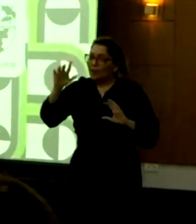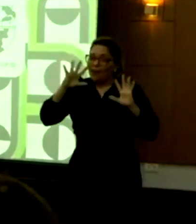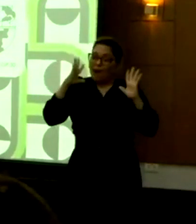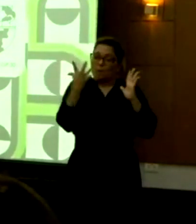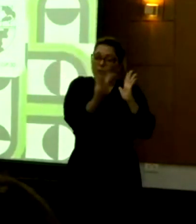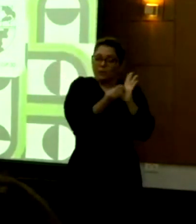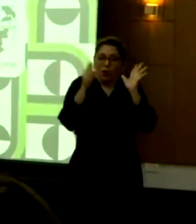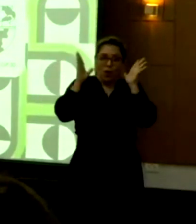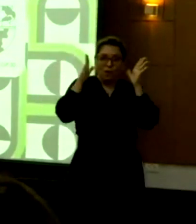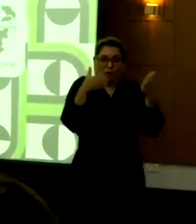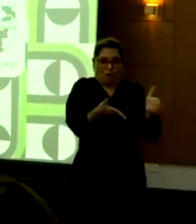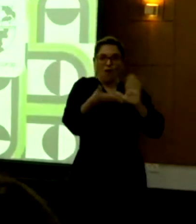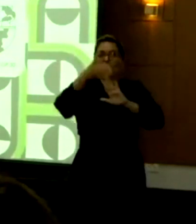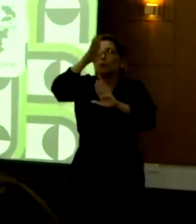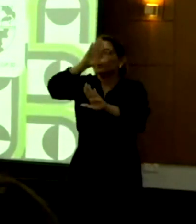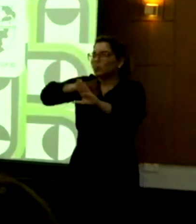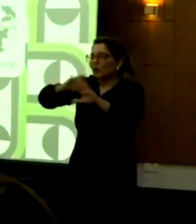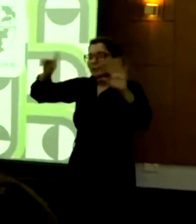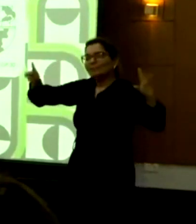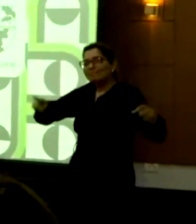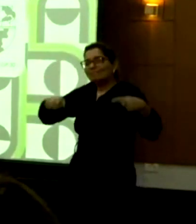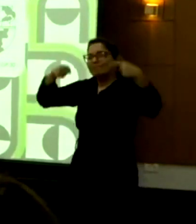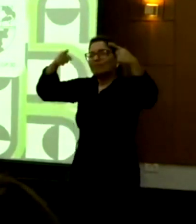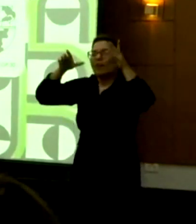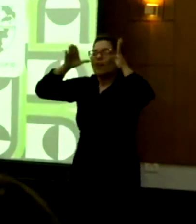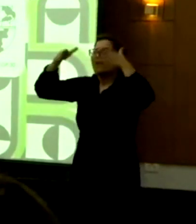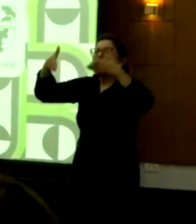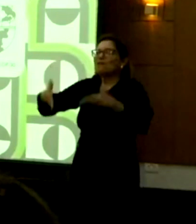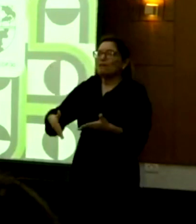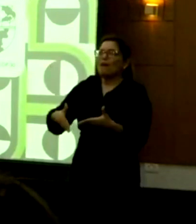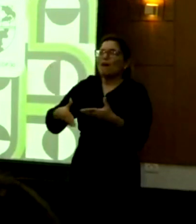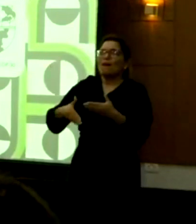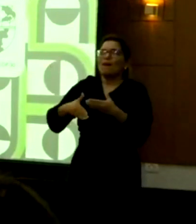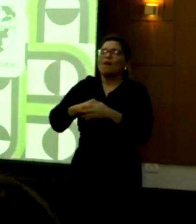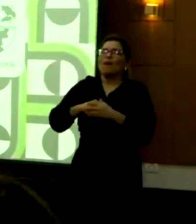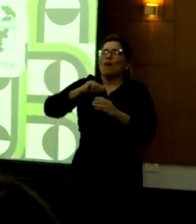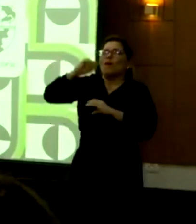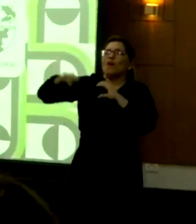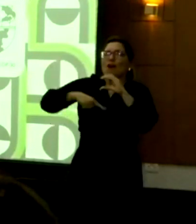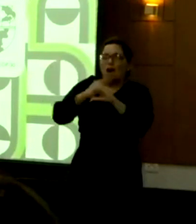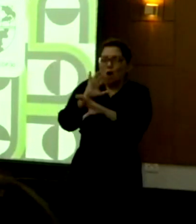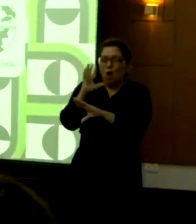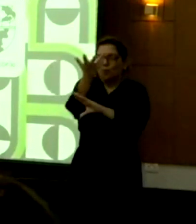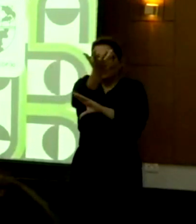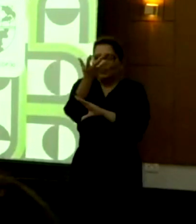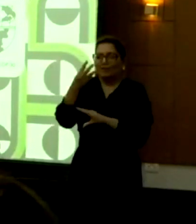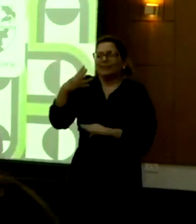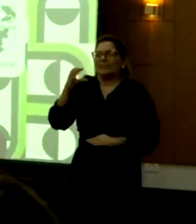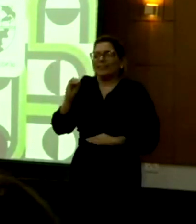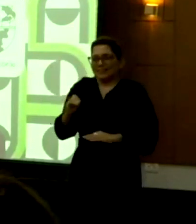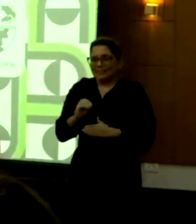opportunities and challenges towards cop thirty, everyone, welcome,